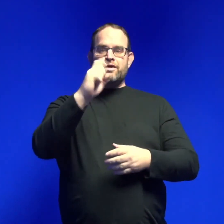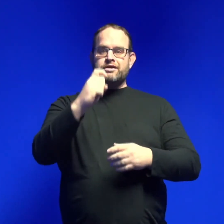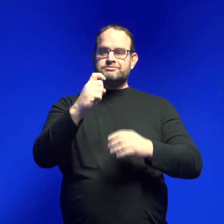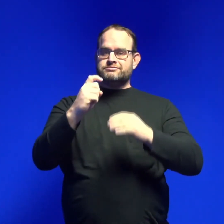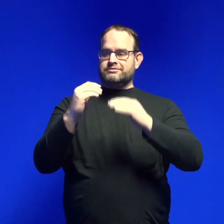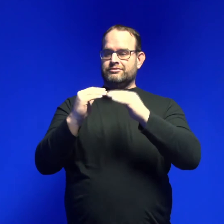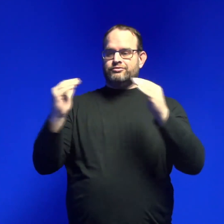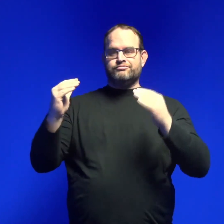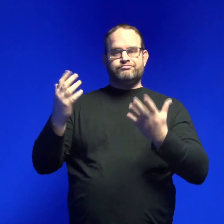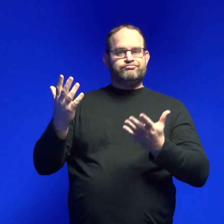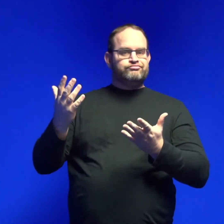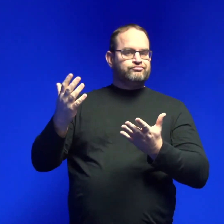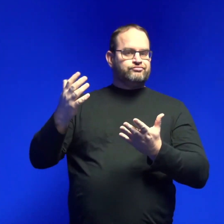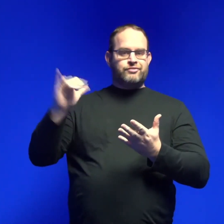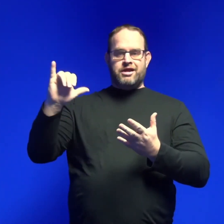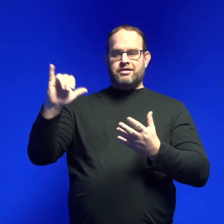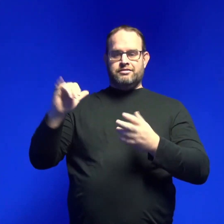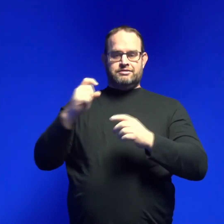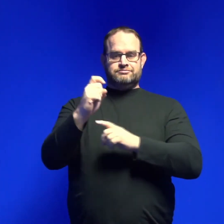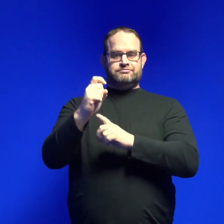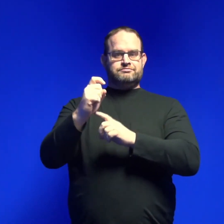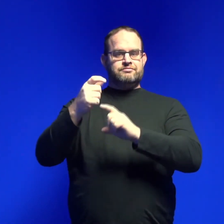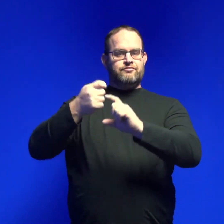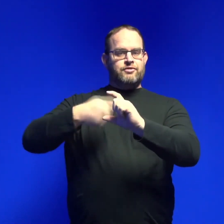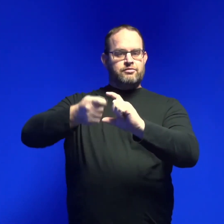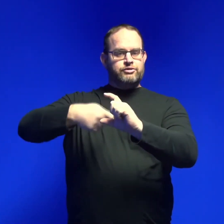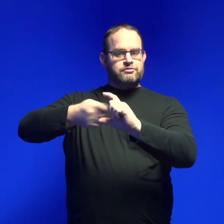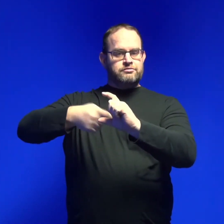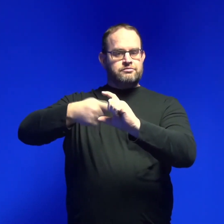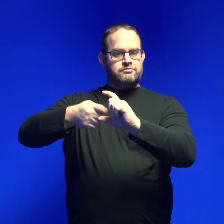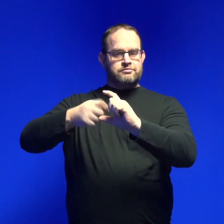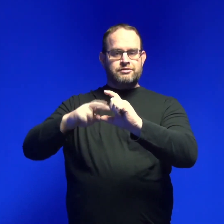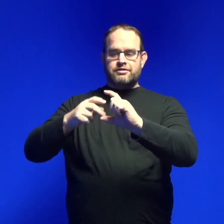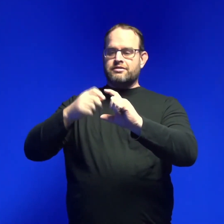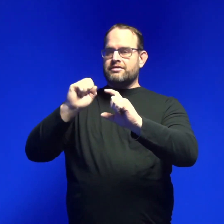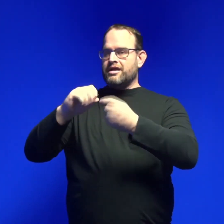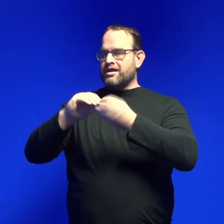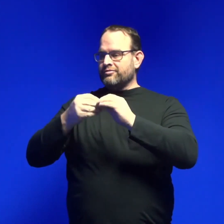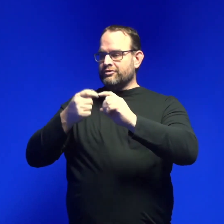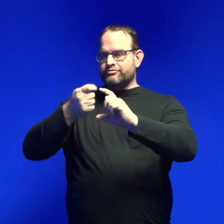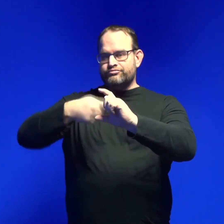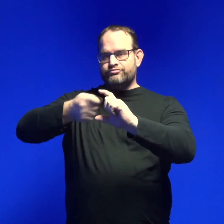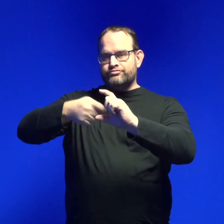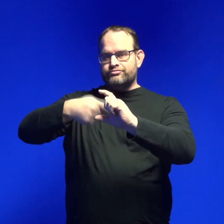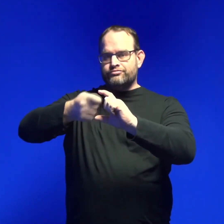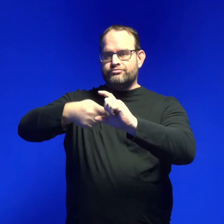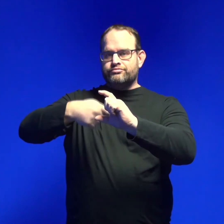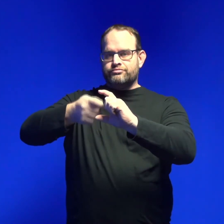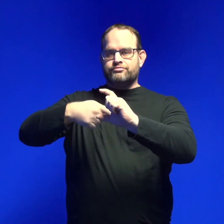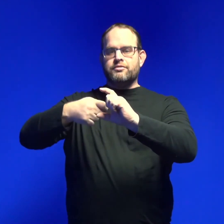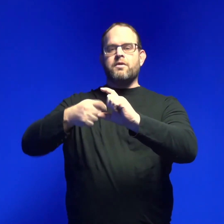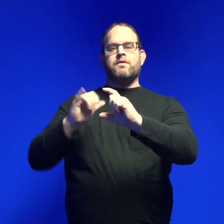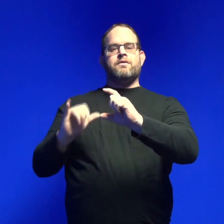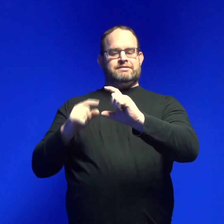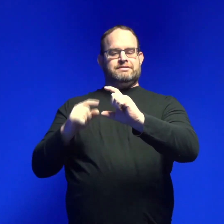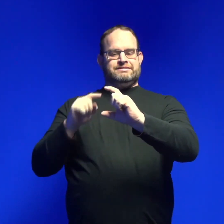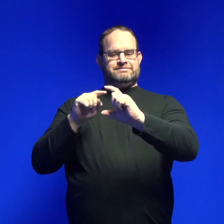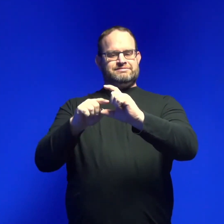Let's look at this signed word variable. For example, if you say 2x = y, x is a variable. We can change the quantity in x. We use this sign to represent a quantity that may change.